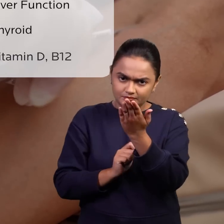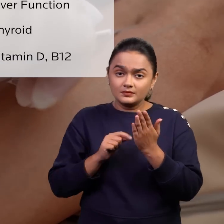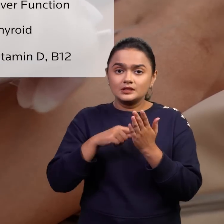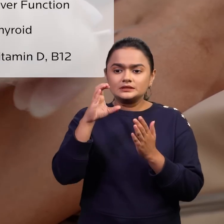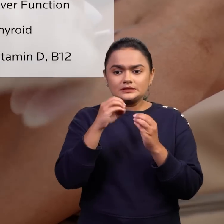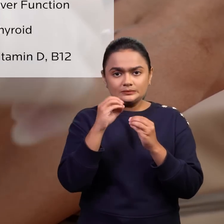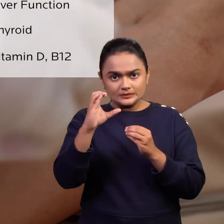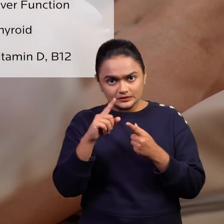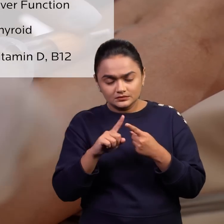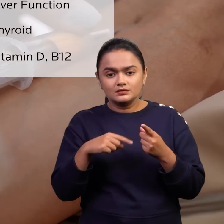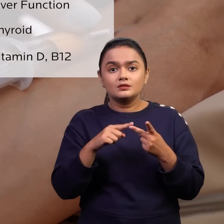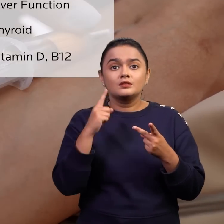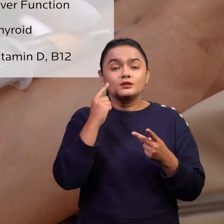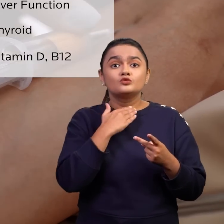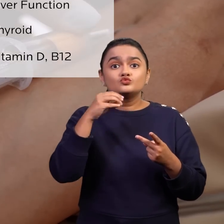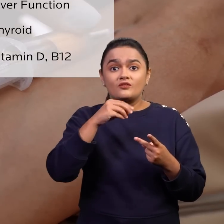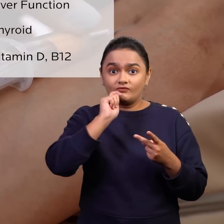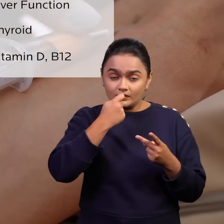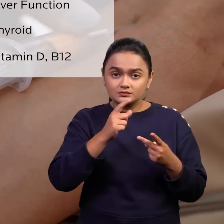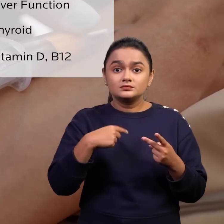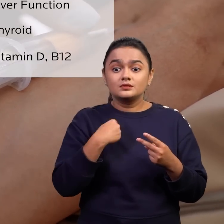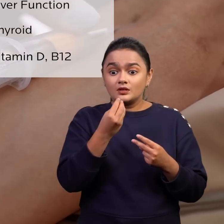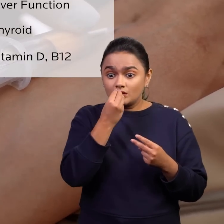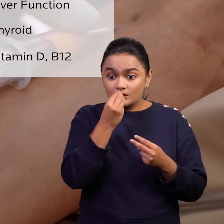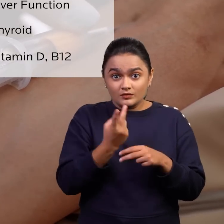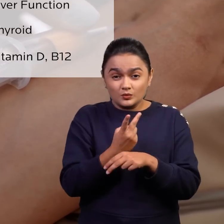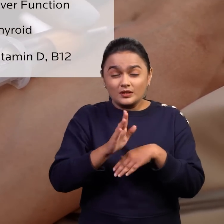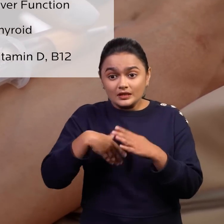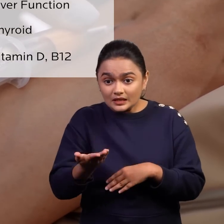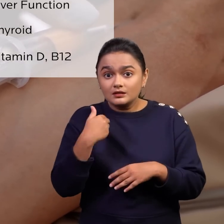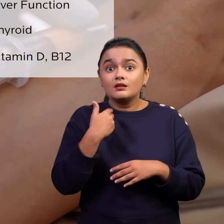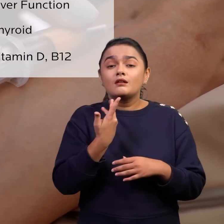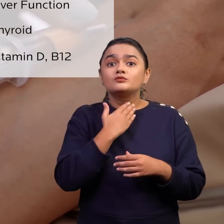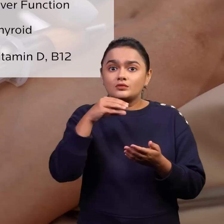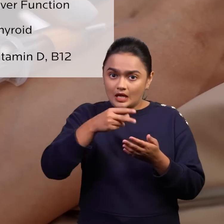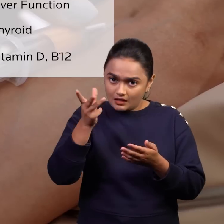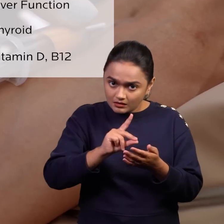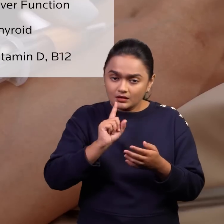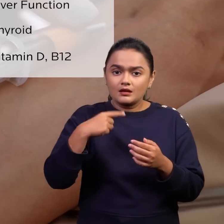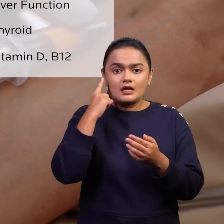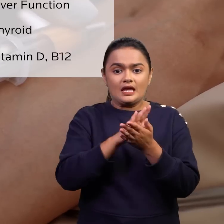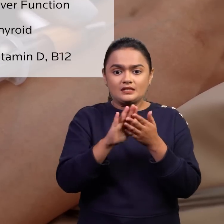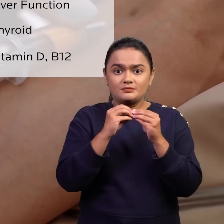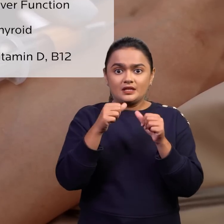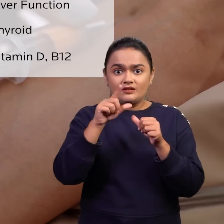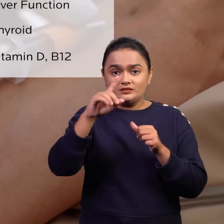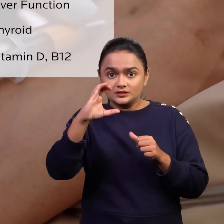These tests will include CBC, fasting blood sugar, post-meal blood sugar levels, blood sugar levels over the past 3 months, i.e. HbA1c,